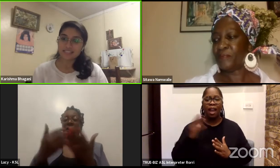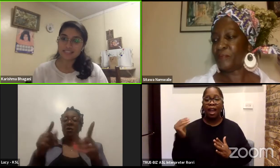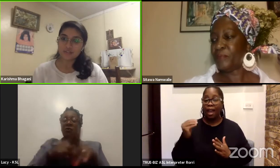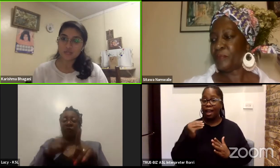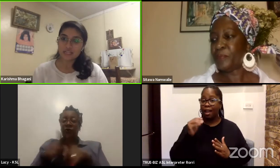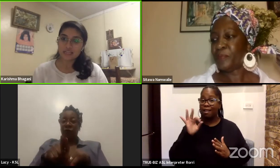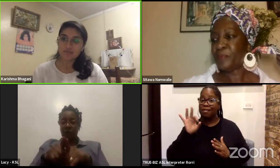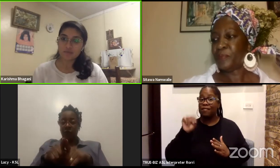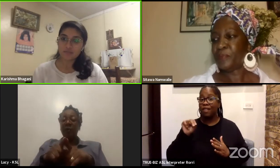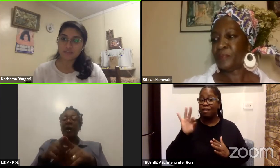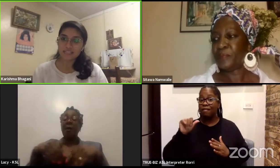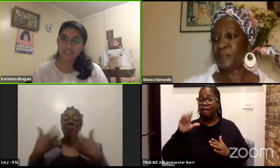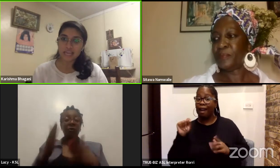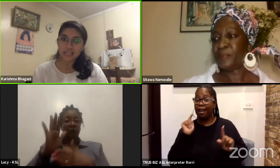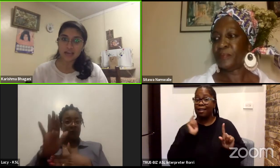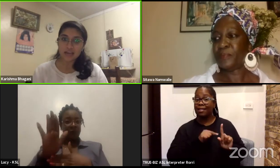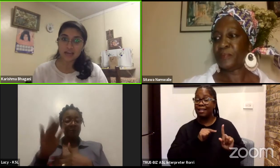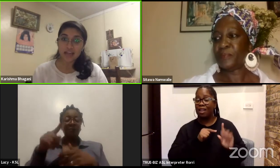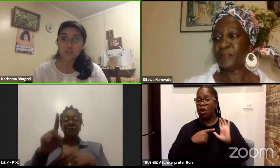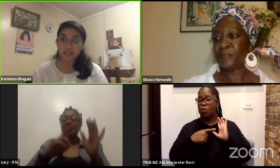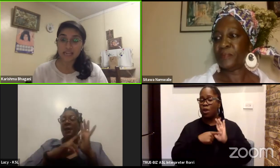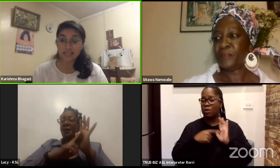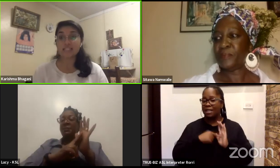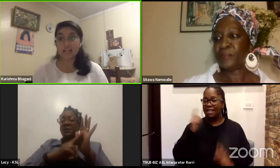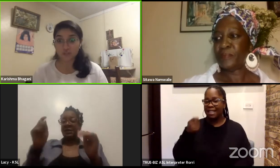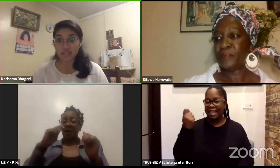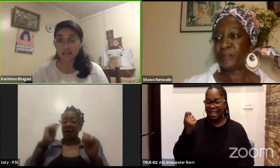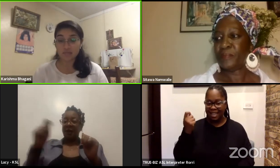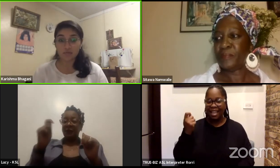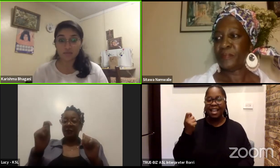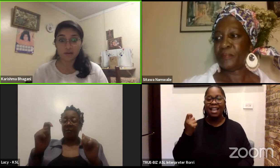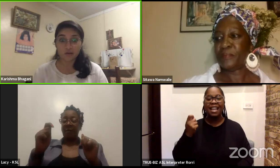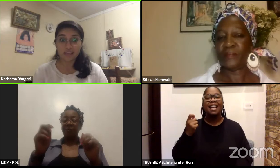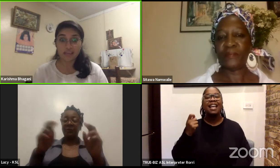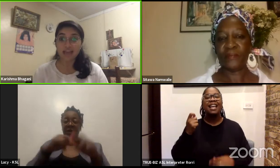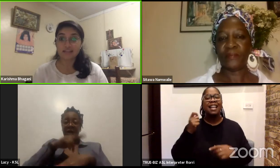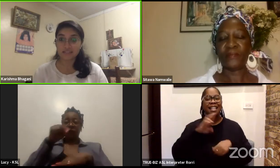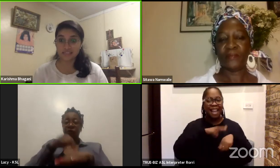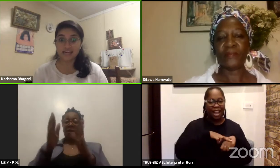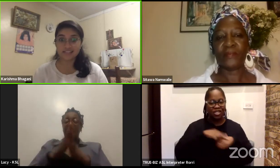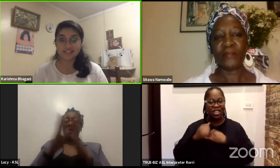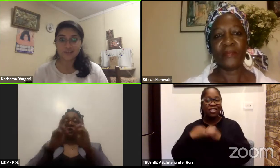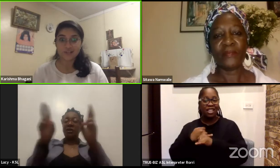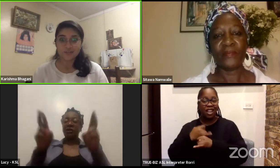is that she represented Kenya nationally and internationally in both hockey and in tennis.